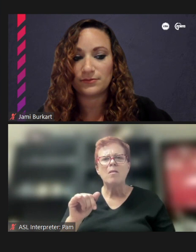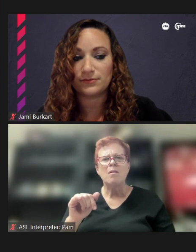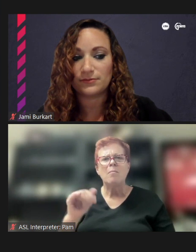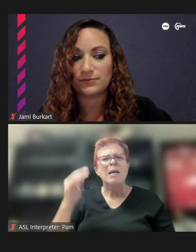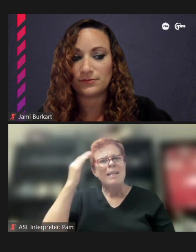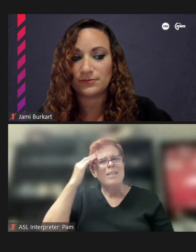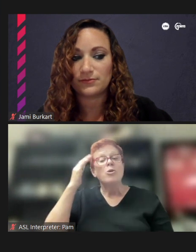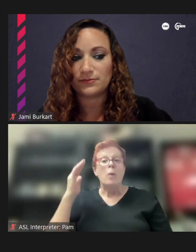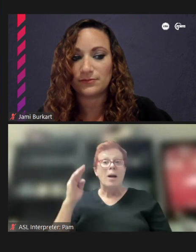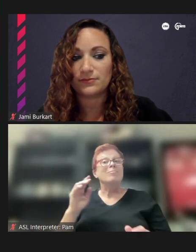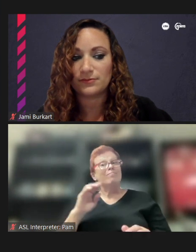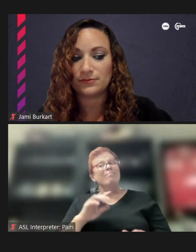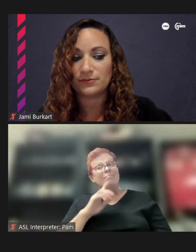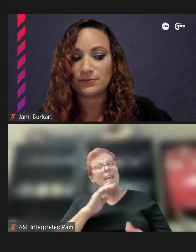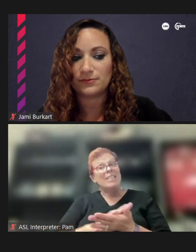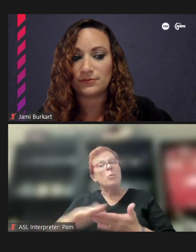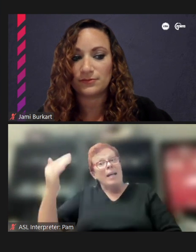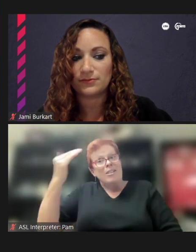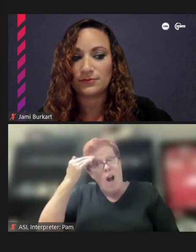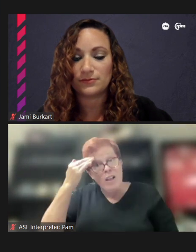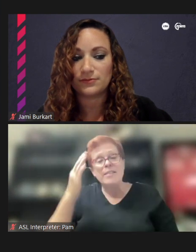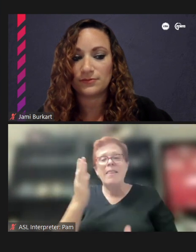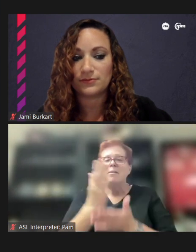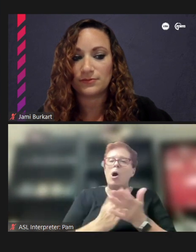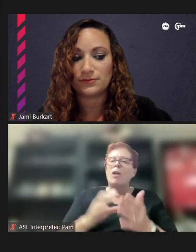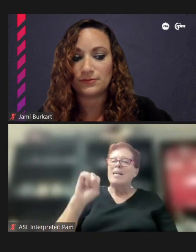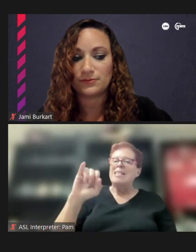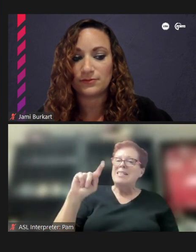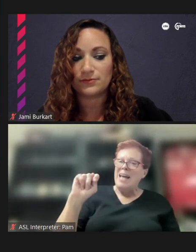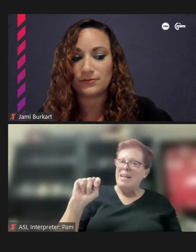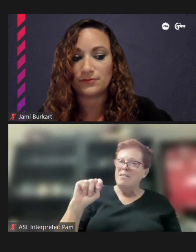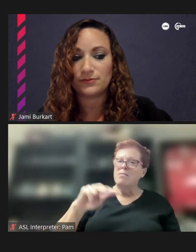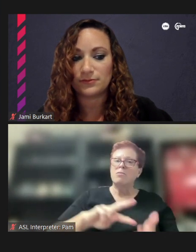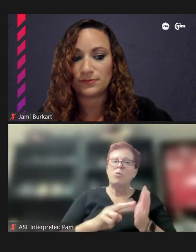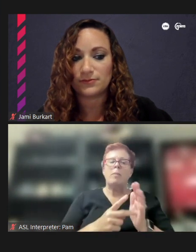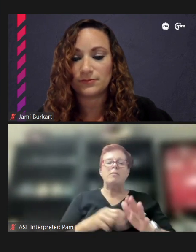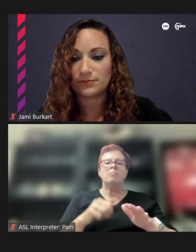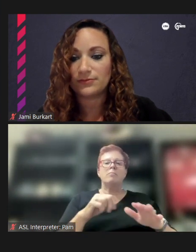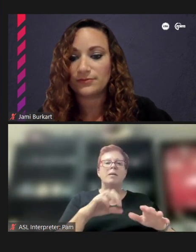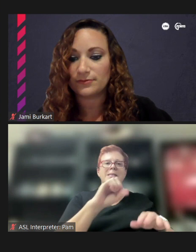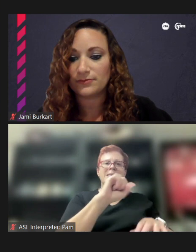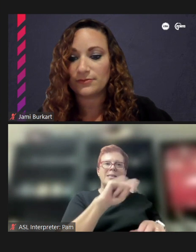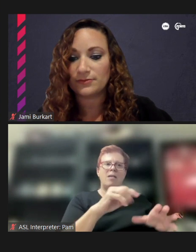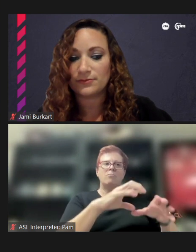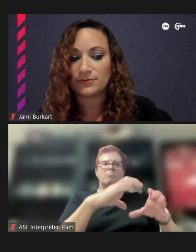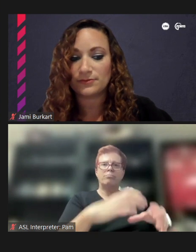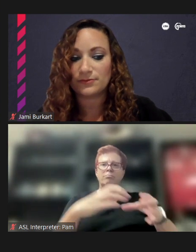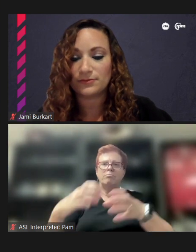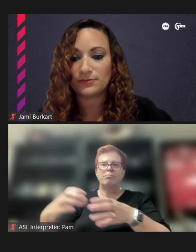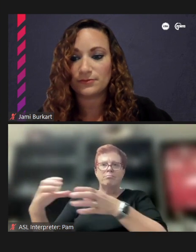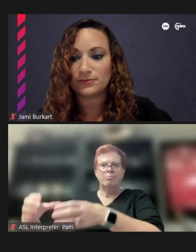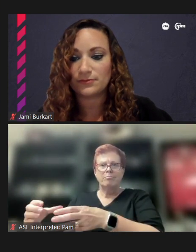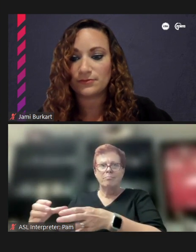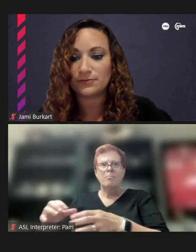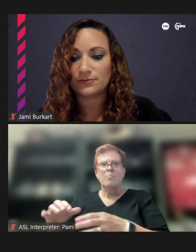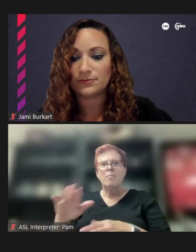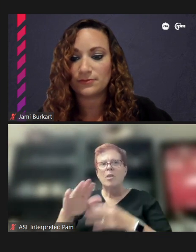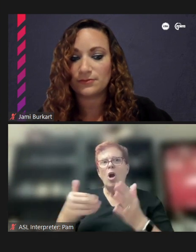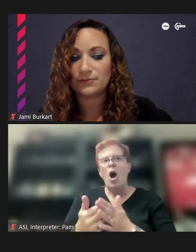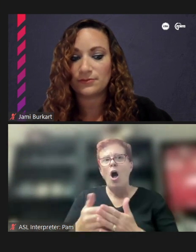that it's part of a set, so I would like to see a set for all of, what is it? Lawrence, Argyle,